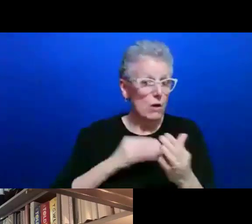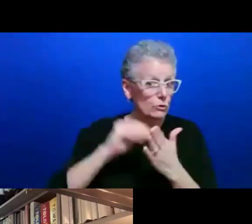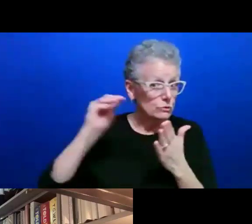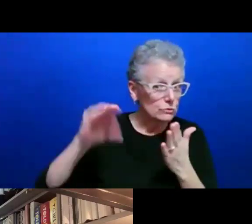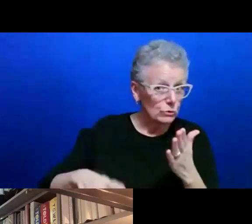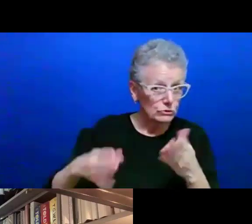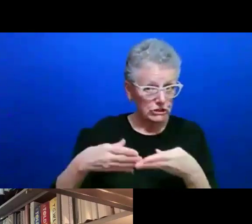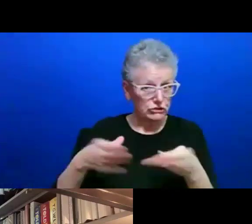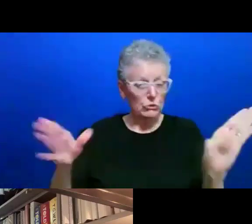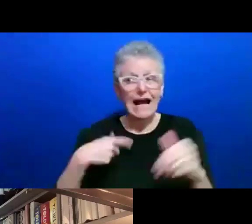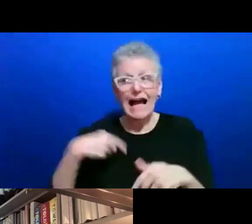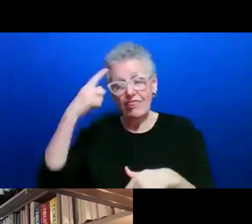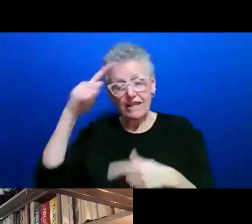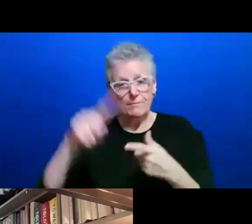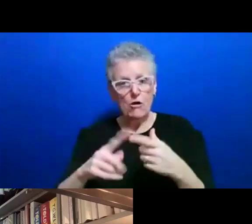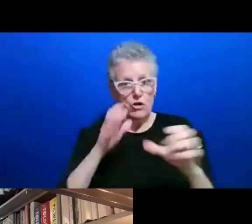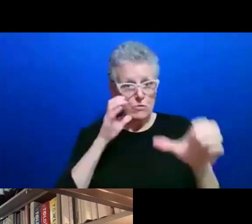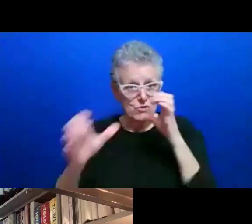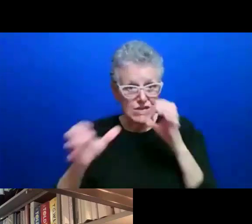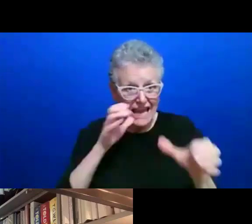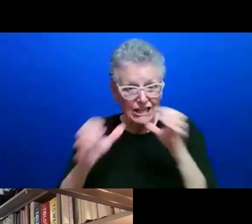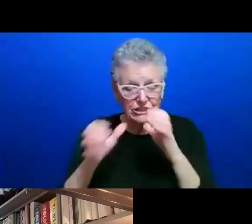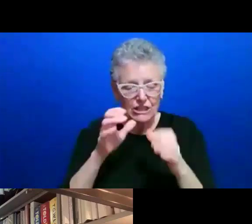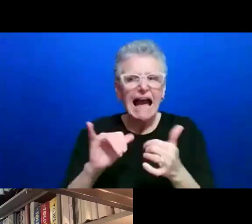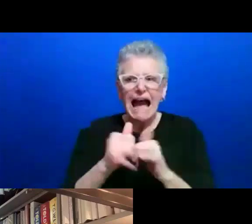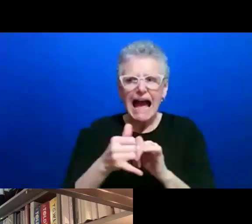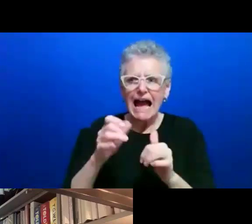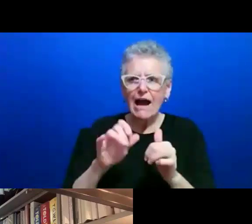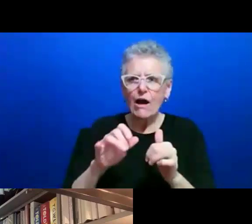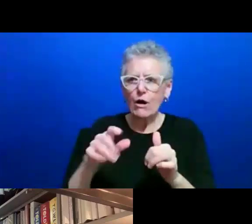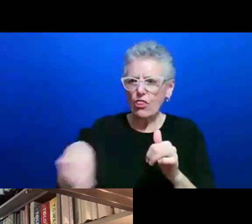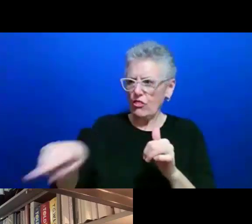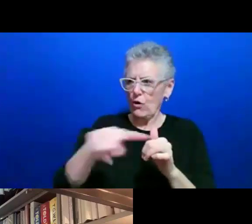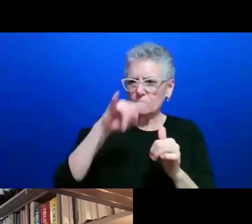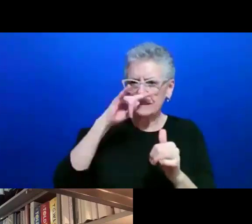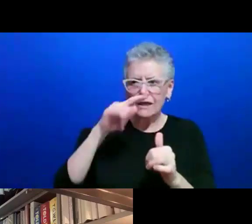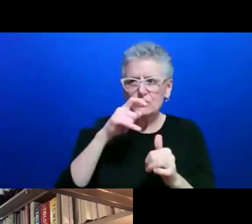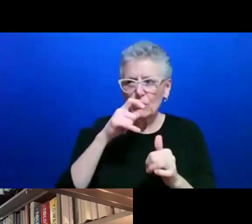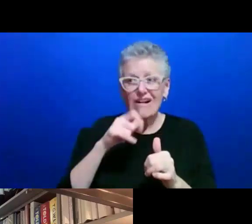I think of communication and how are we getting these kids who are nonverbal and potentially